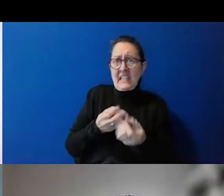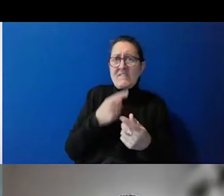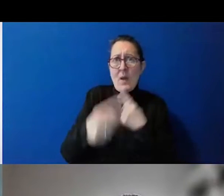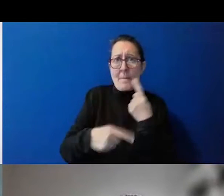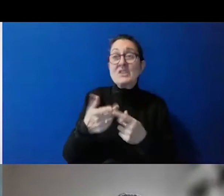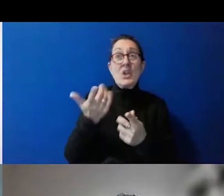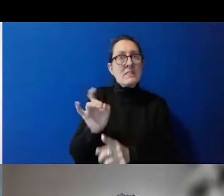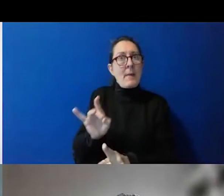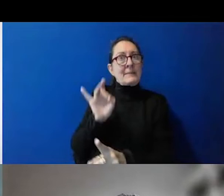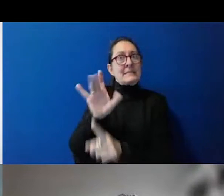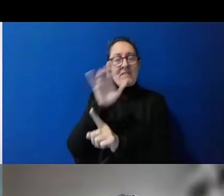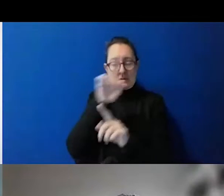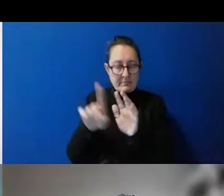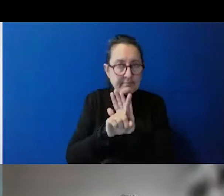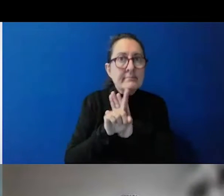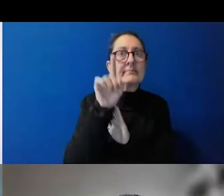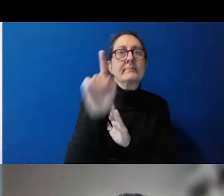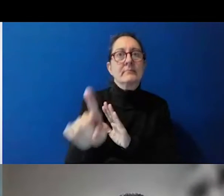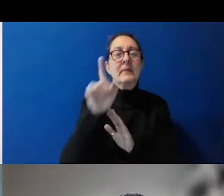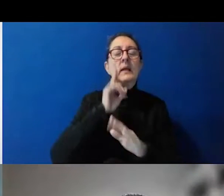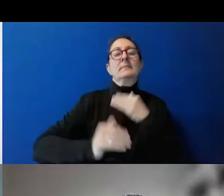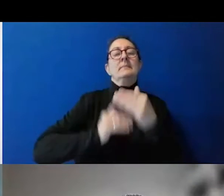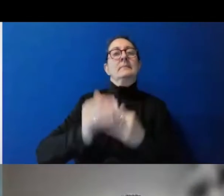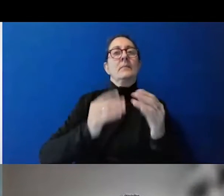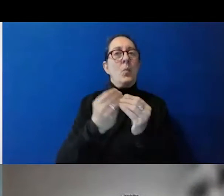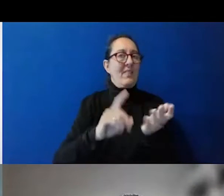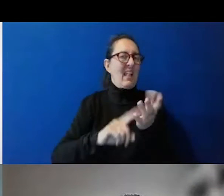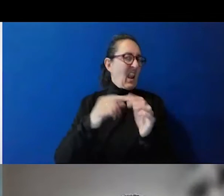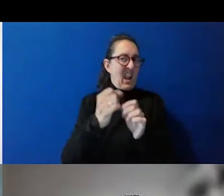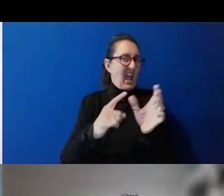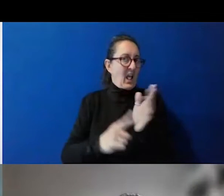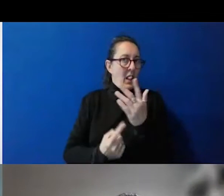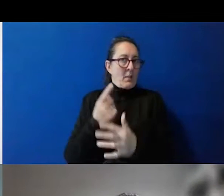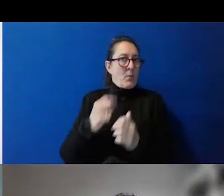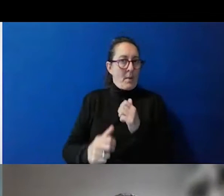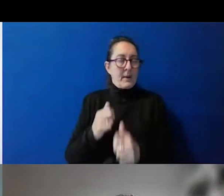their legal matter now when an information officer has determined that information